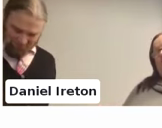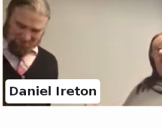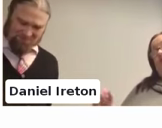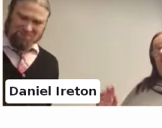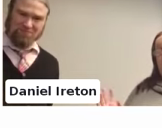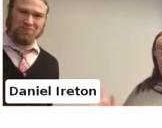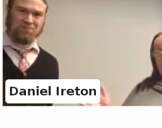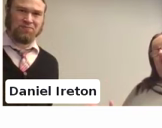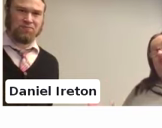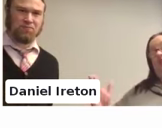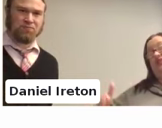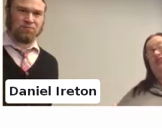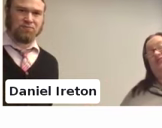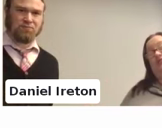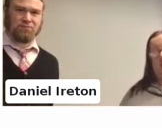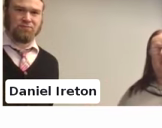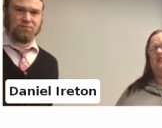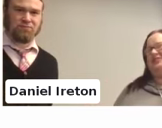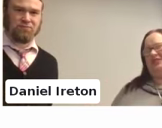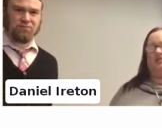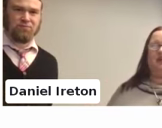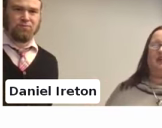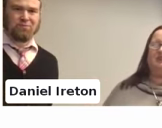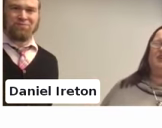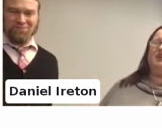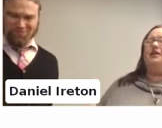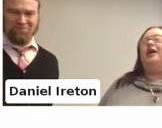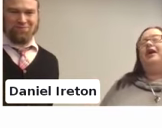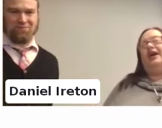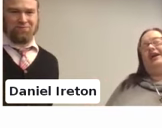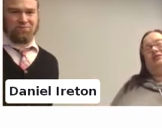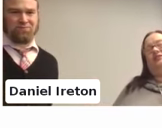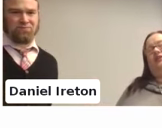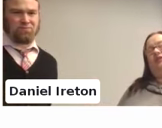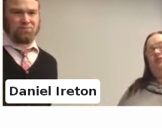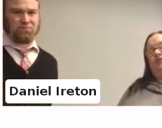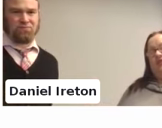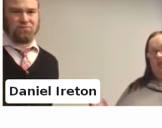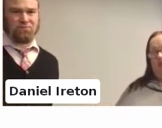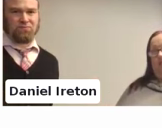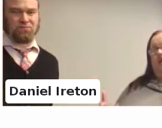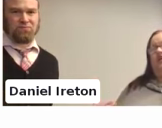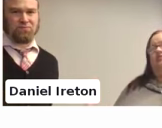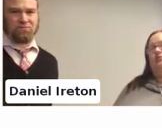I of course have been involved in learning research on how to make sure that we're making learning accessible especially with advent of active learning which an involves a lot of game and game-like activities.